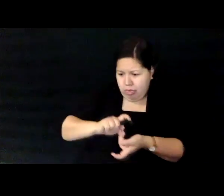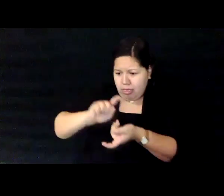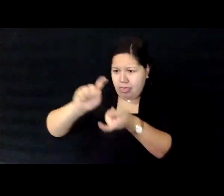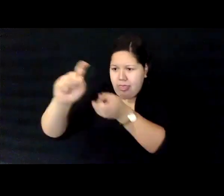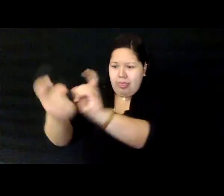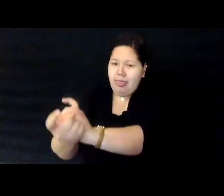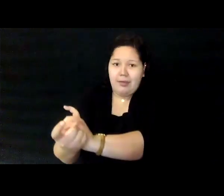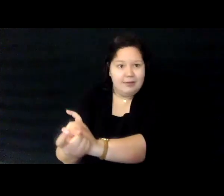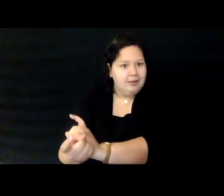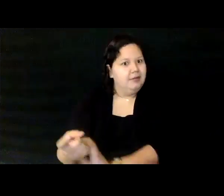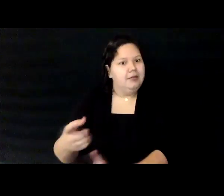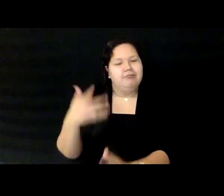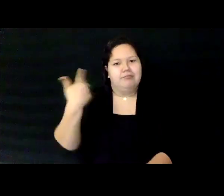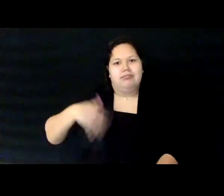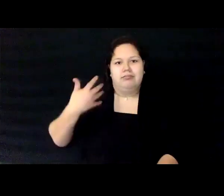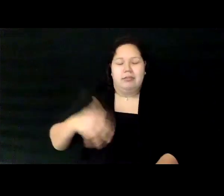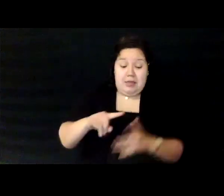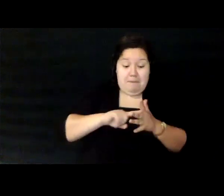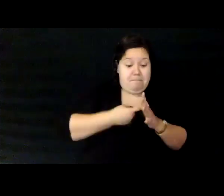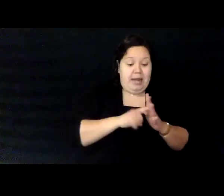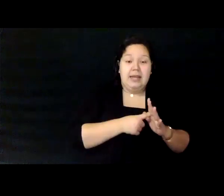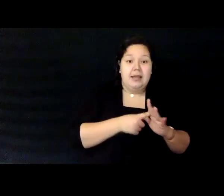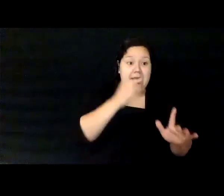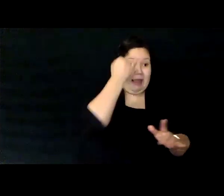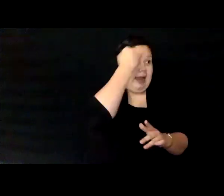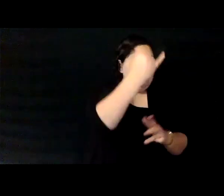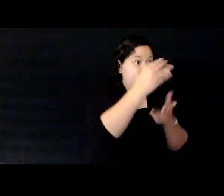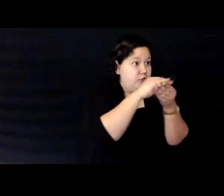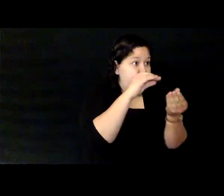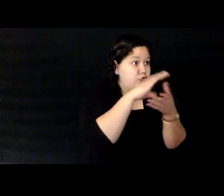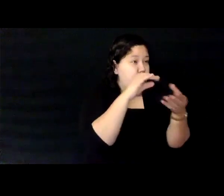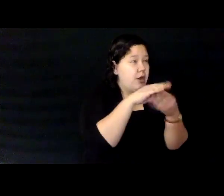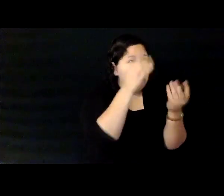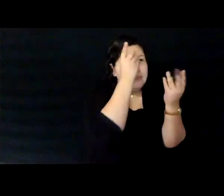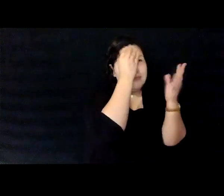from the very beginning, where the idea and the story came, till the way it looks now,